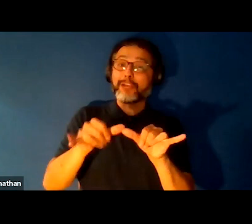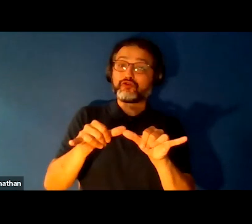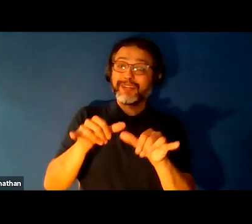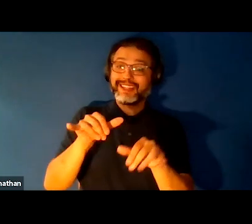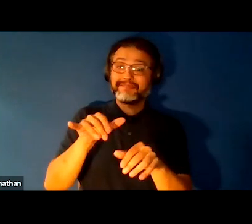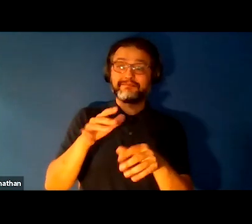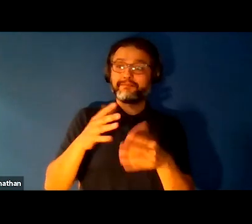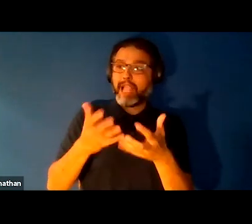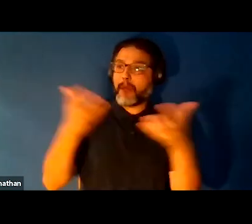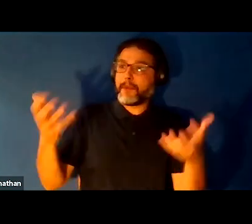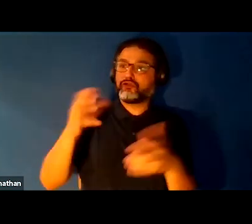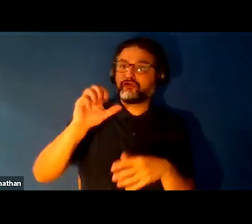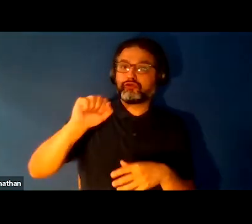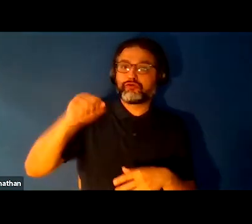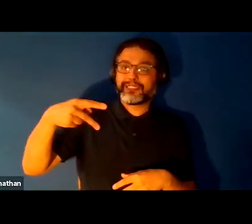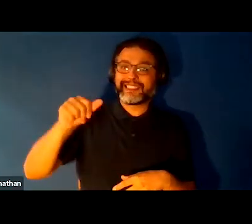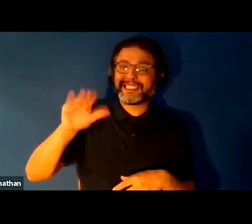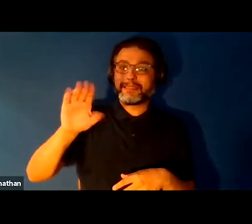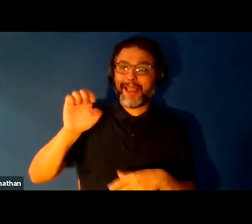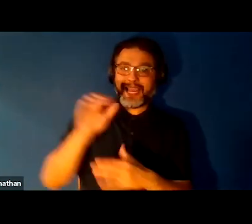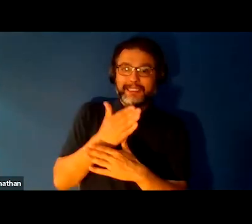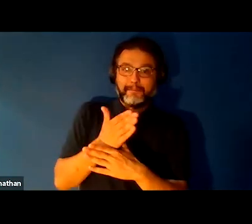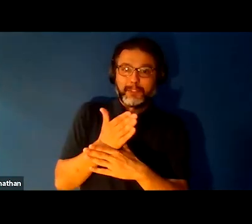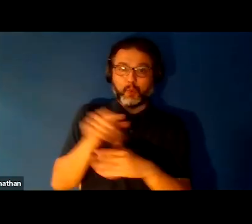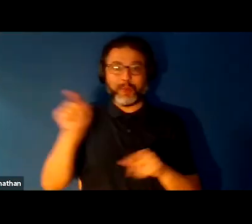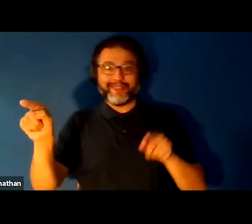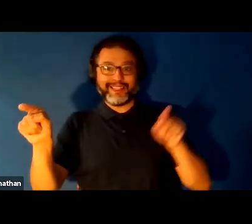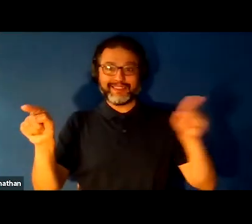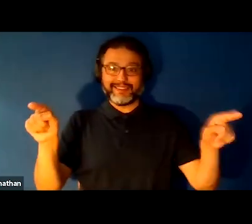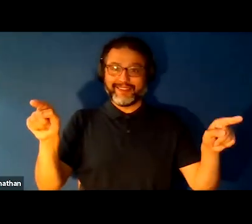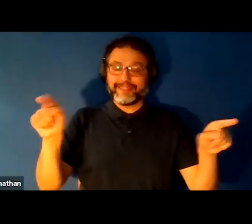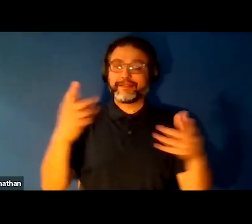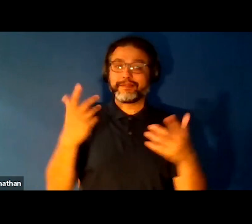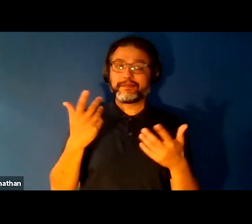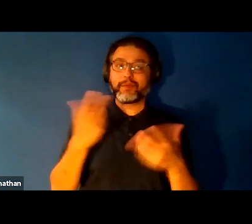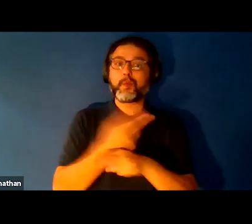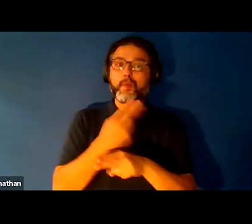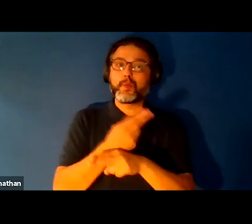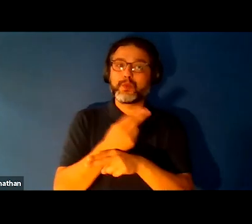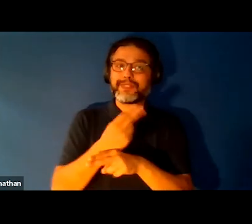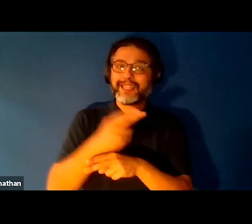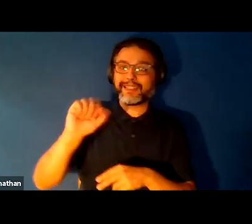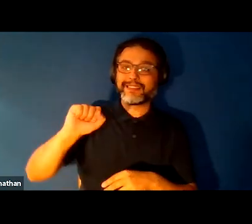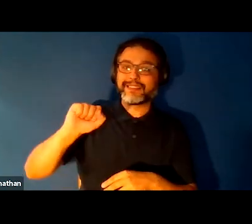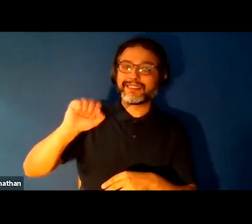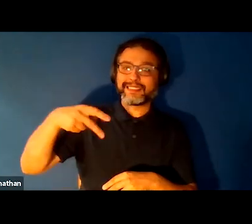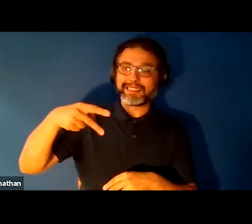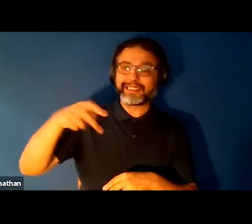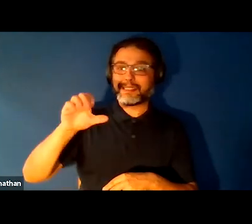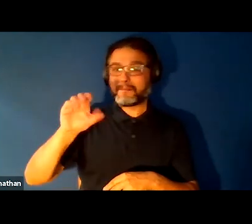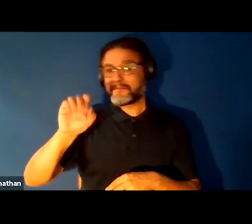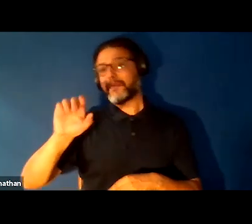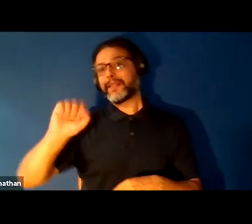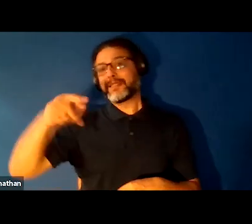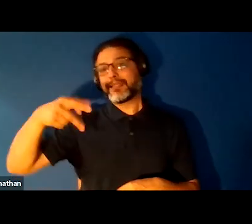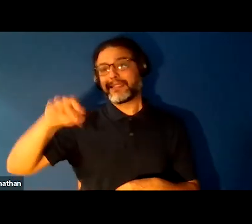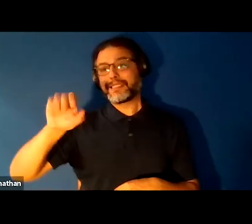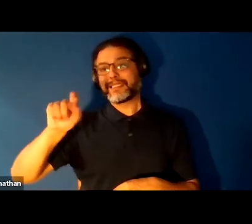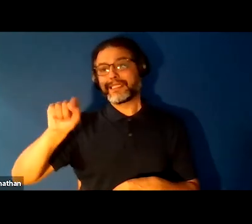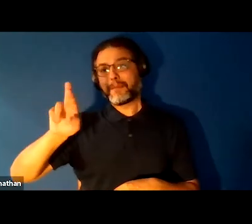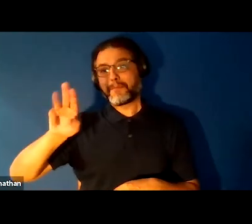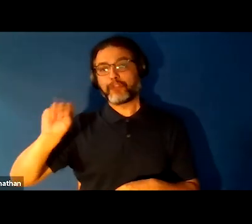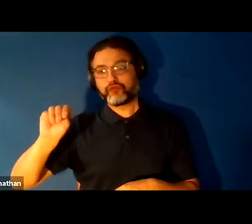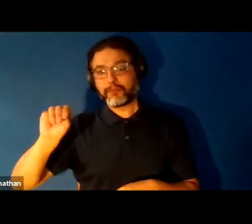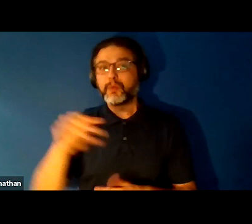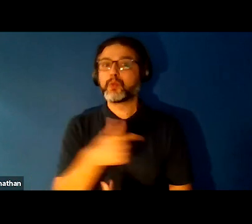So, understanding these as waves, we embedded the ideas and discoveries of Annie's and Henrietta's